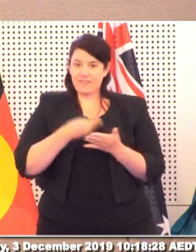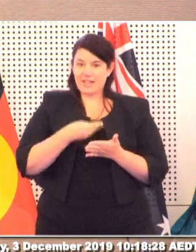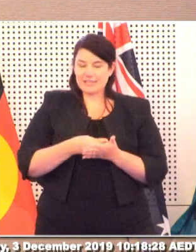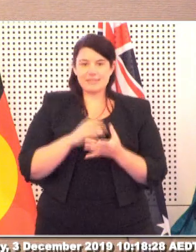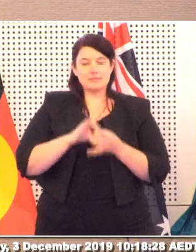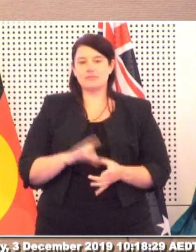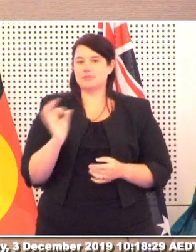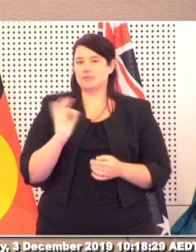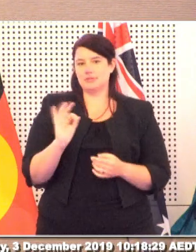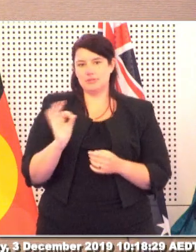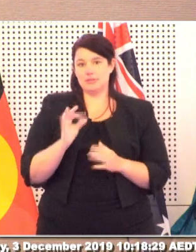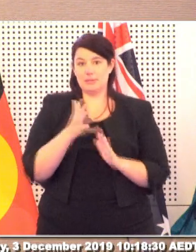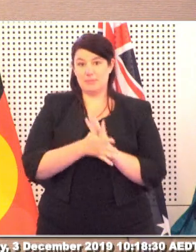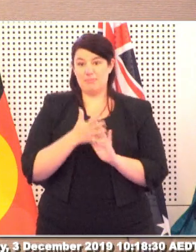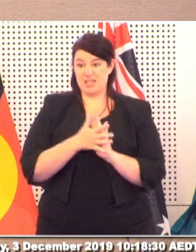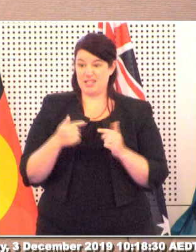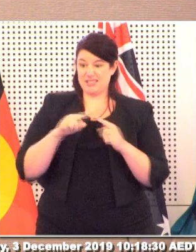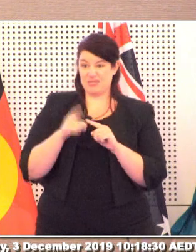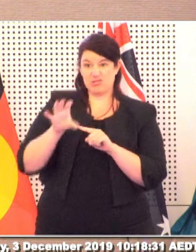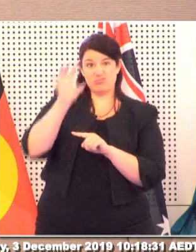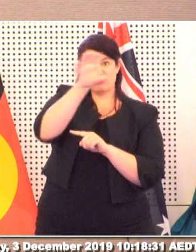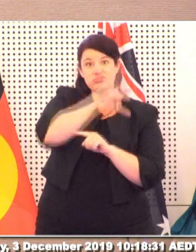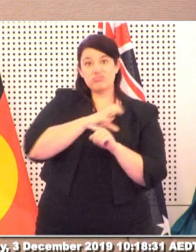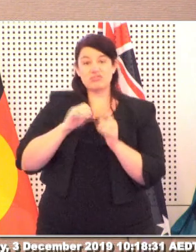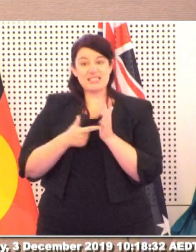So it really left states and territories to their own devices